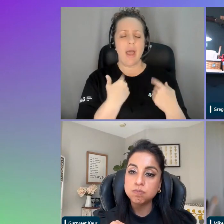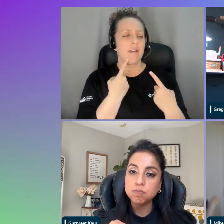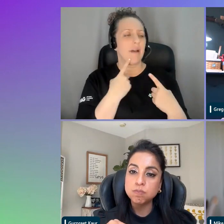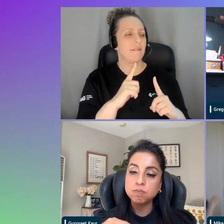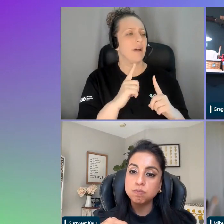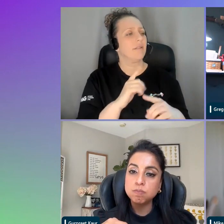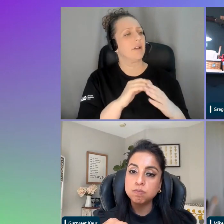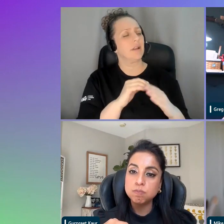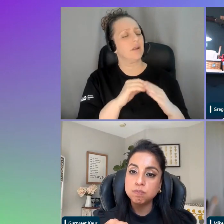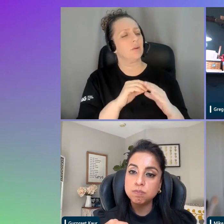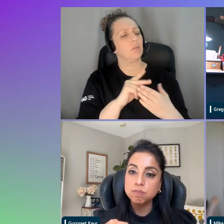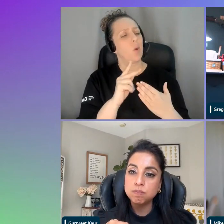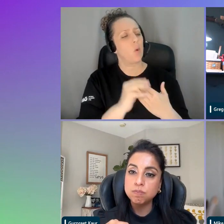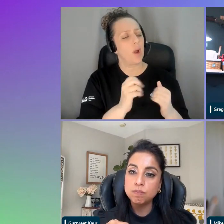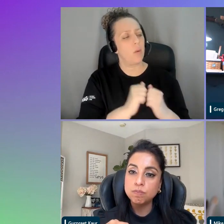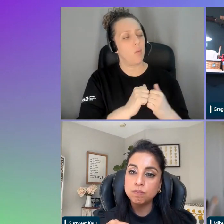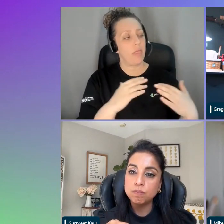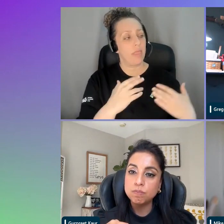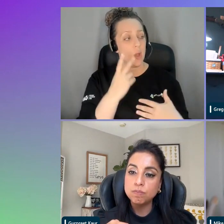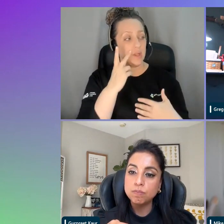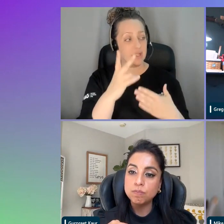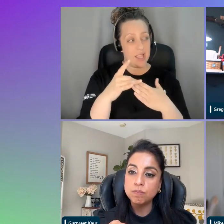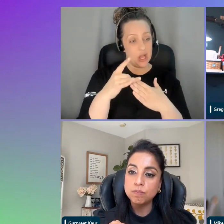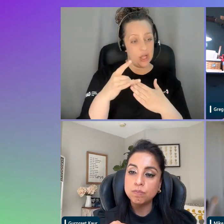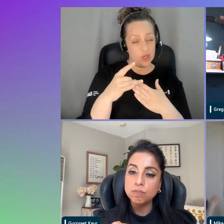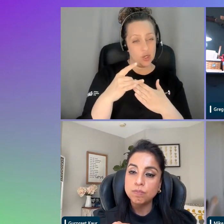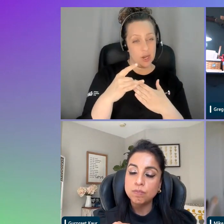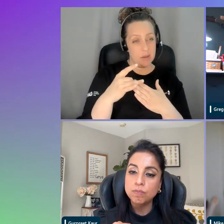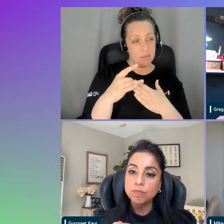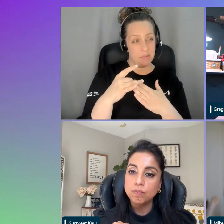company without senior leadership. Buy in by by that, I